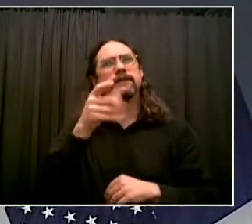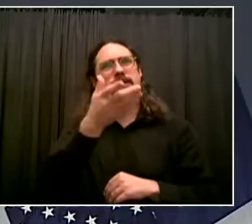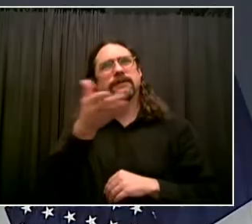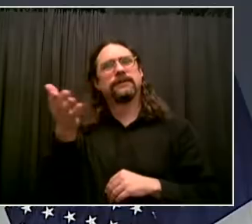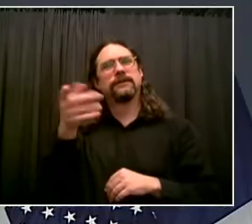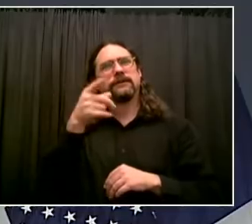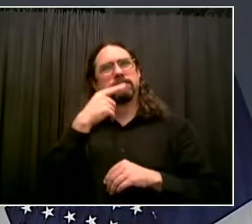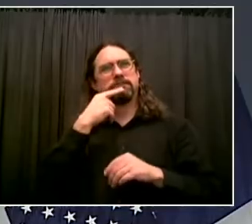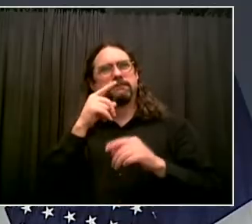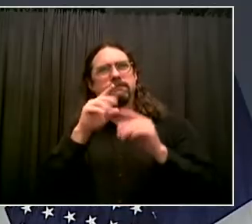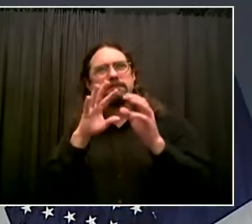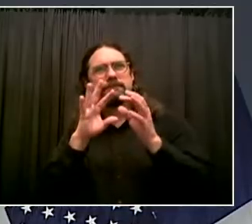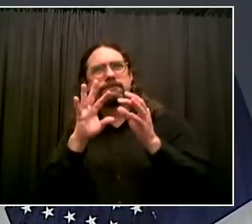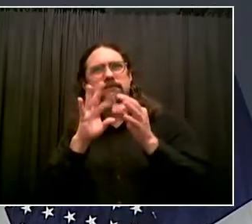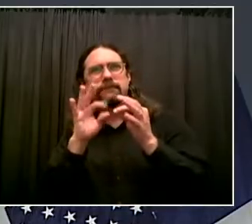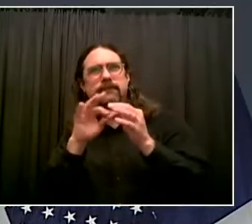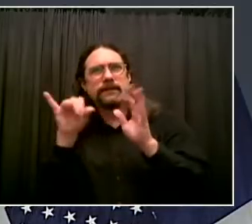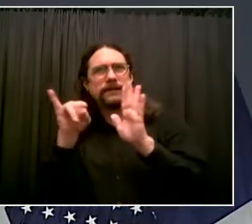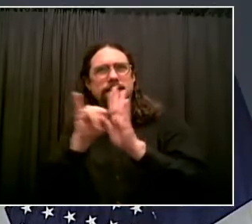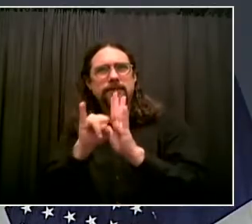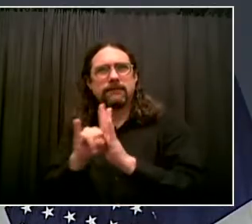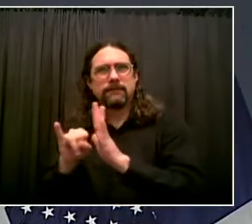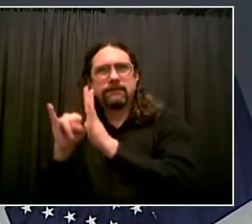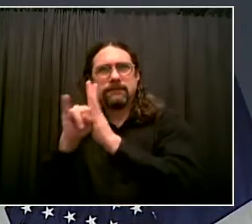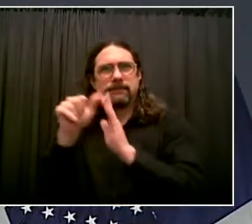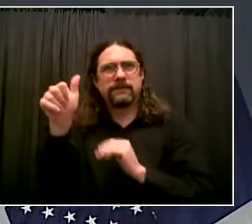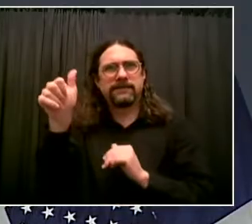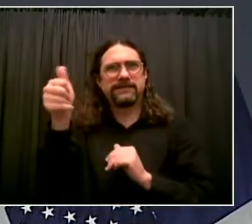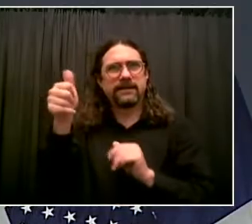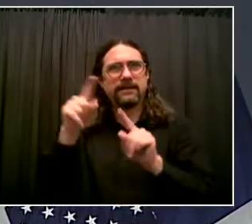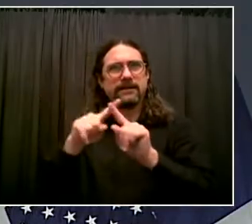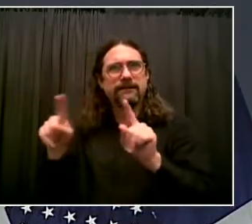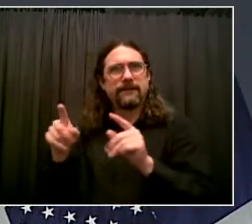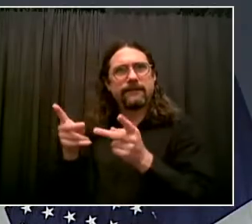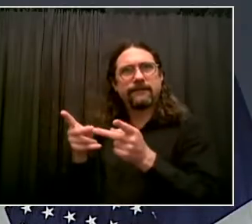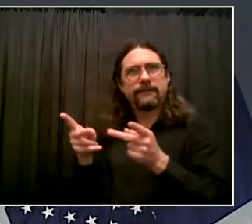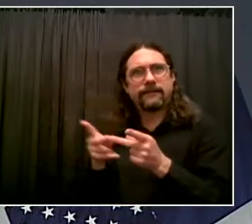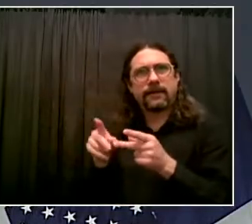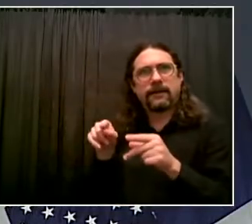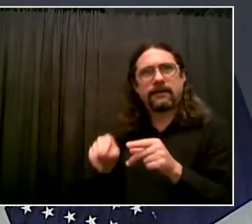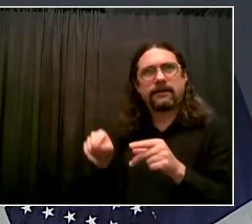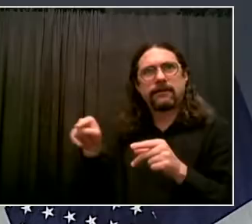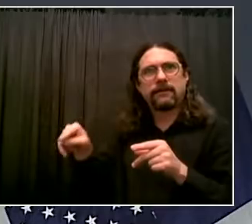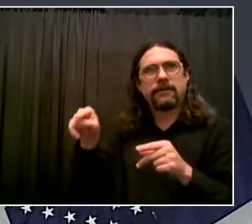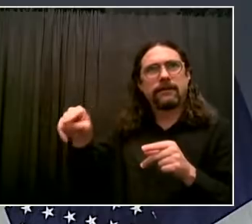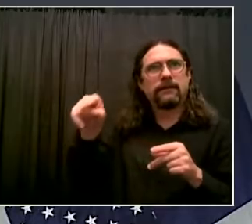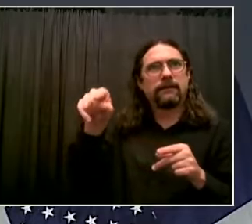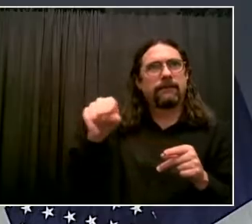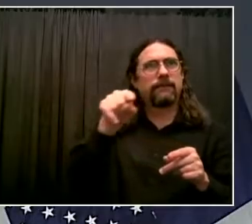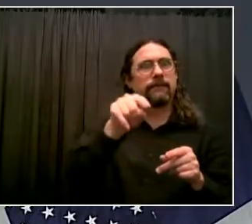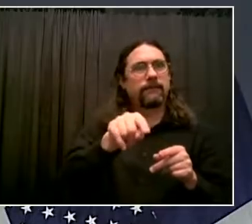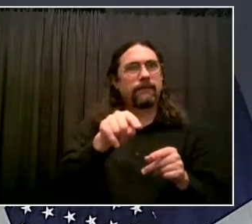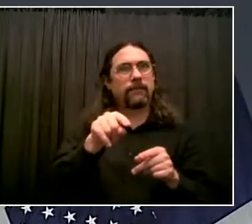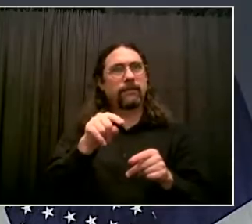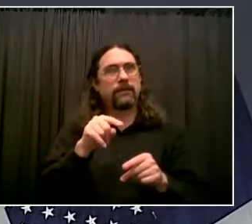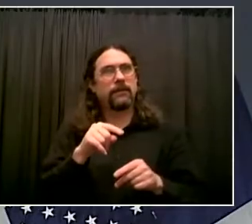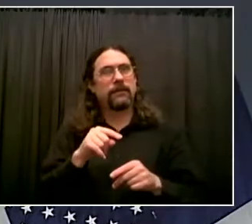IDENTIFIED THOSE